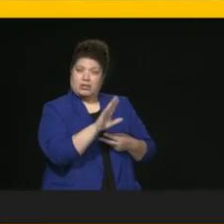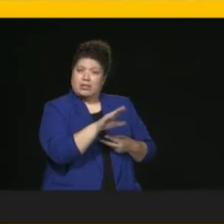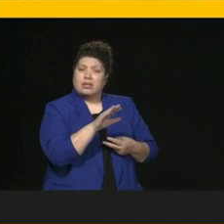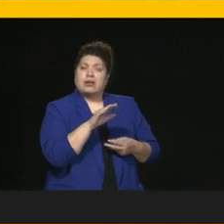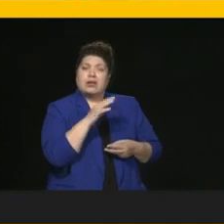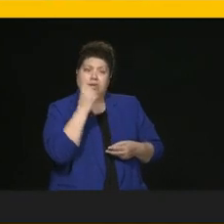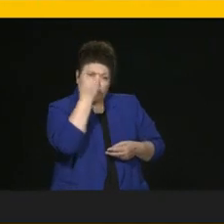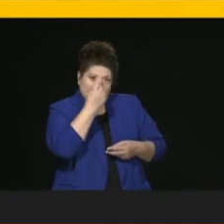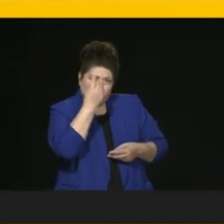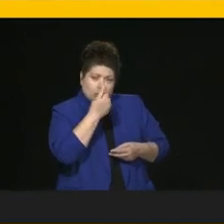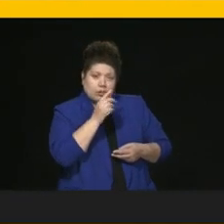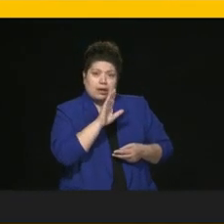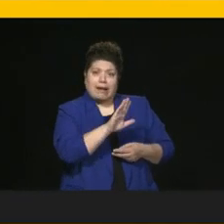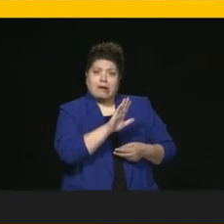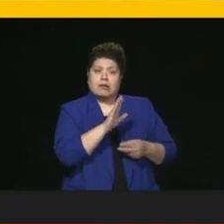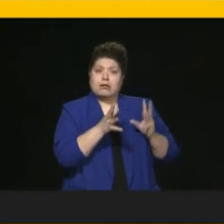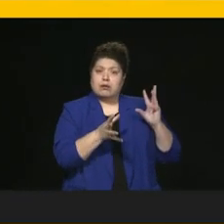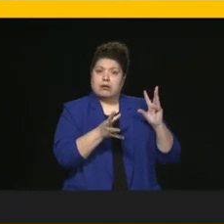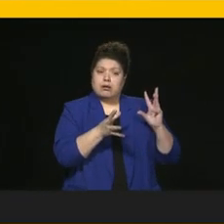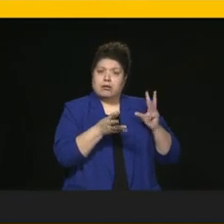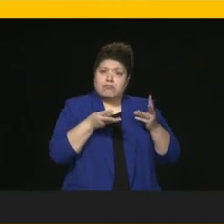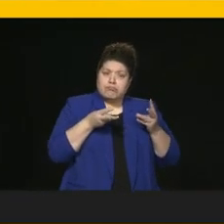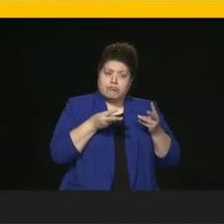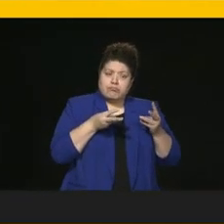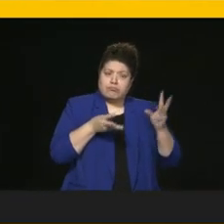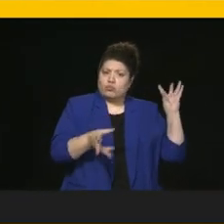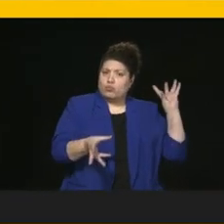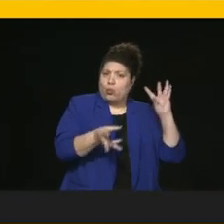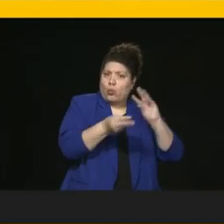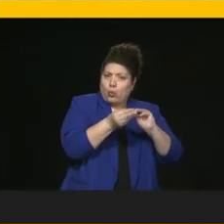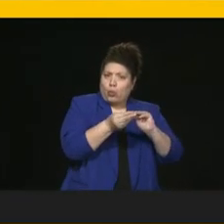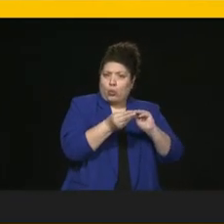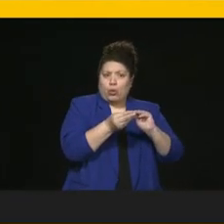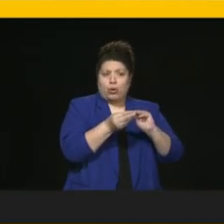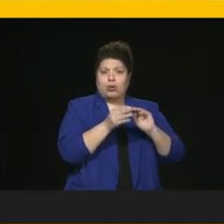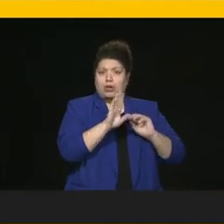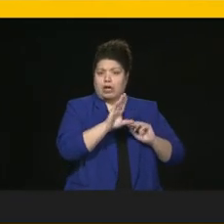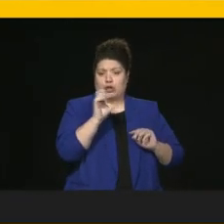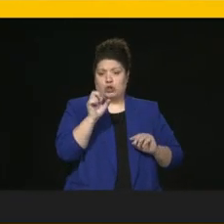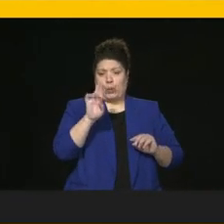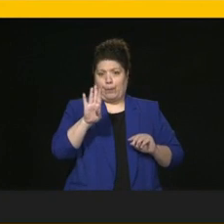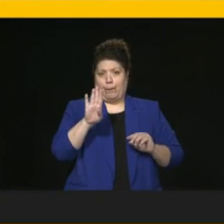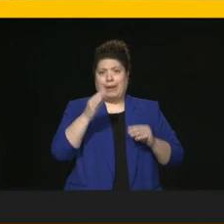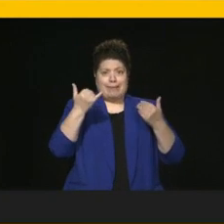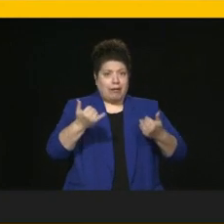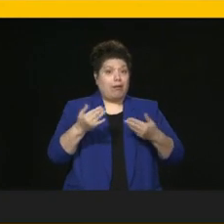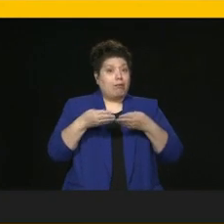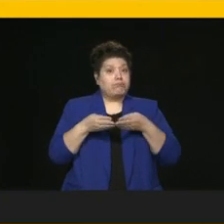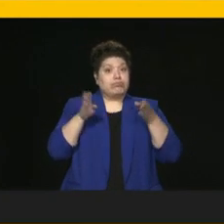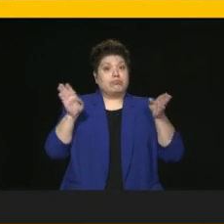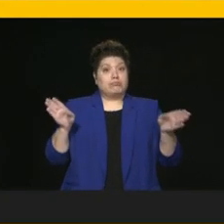MY FIRST QUESTION WAS, WHAT IS